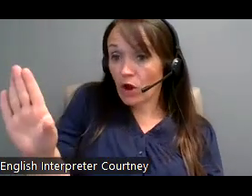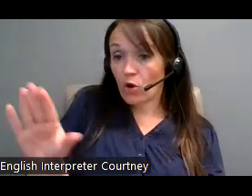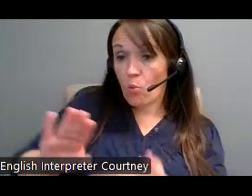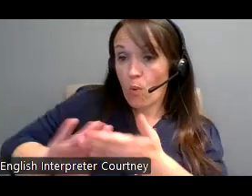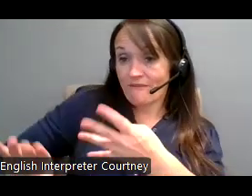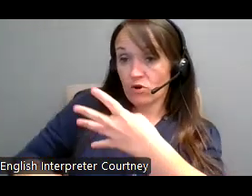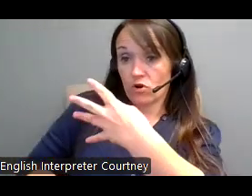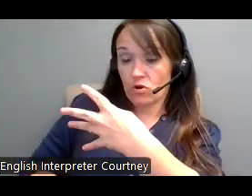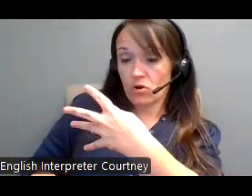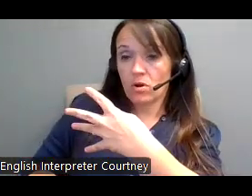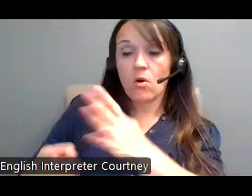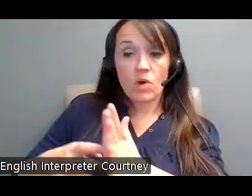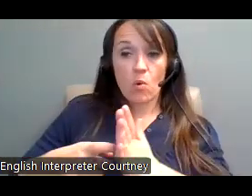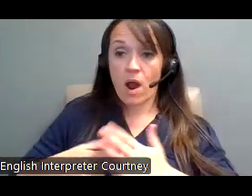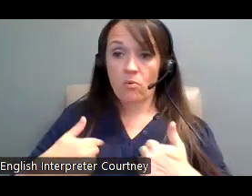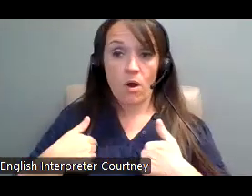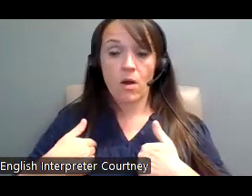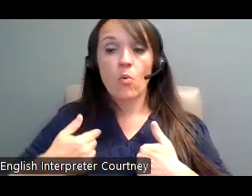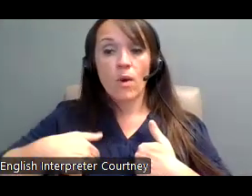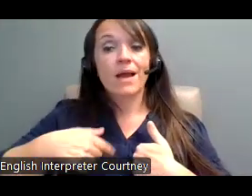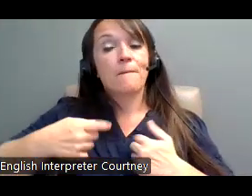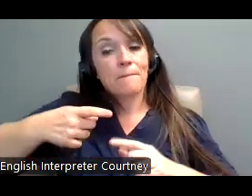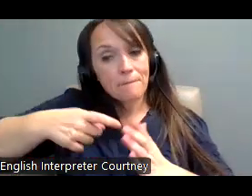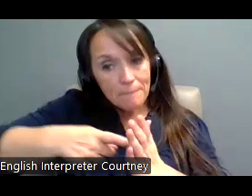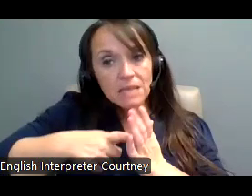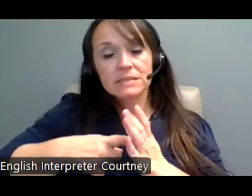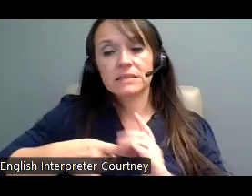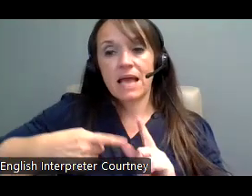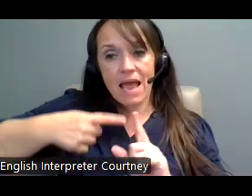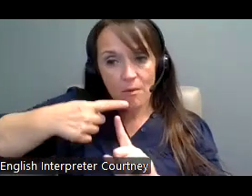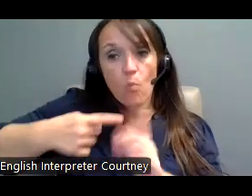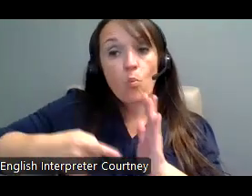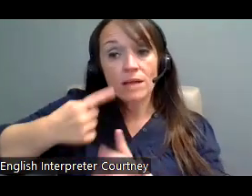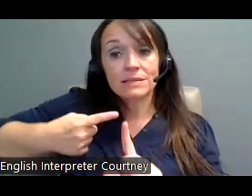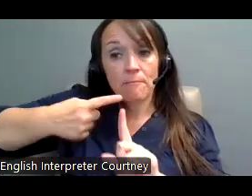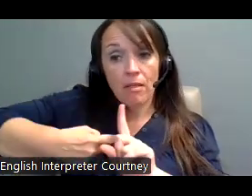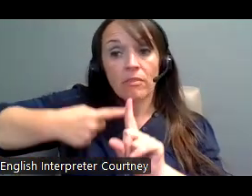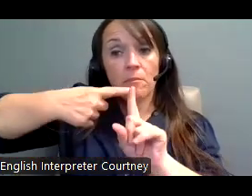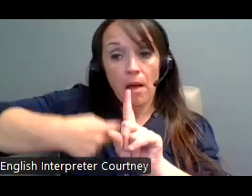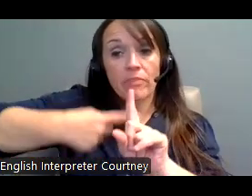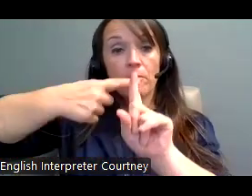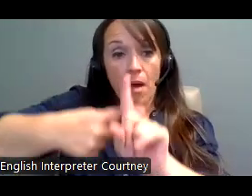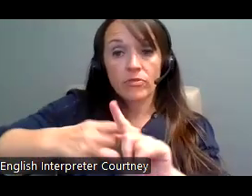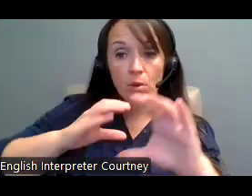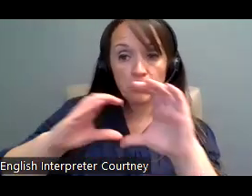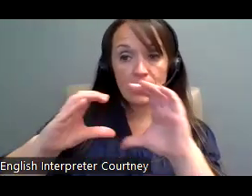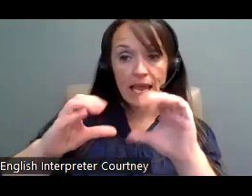communicate with you one time monthly, we are required to see you four times a year and two